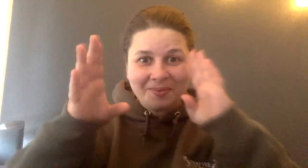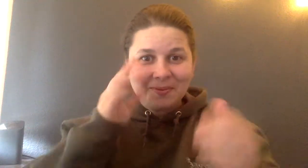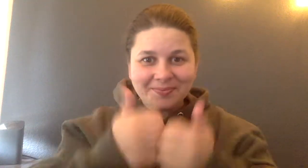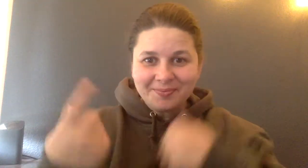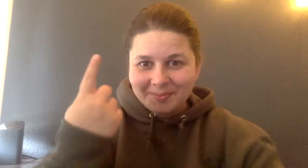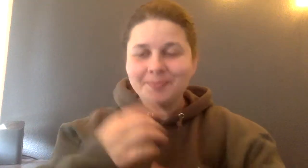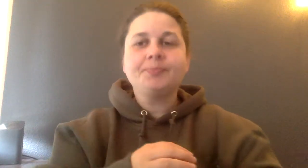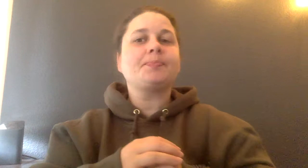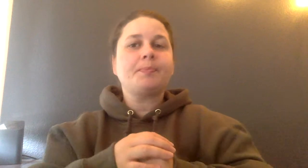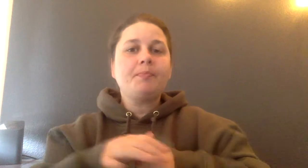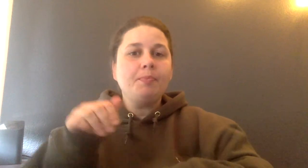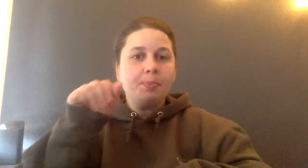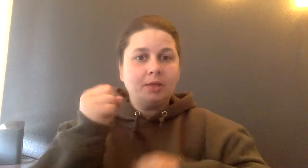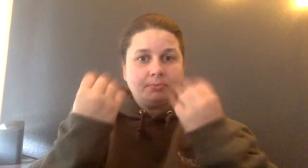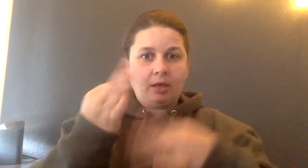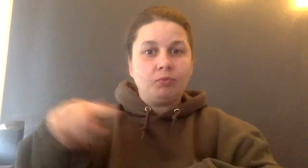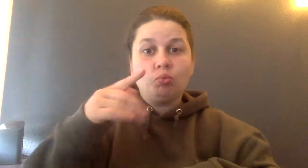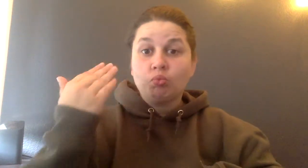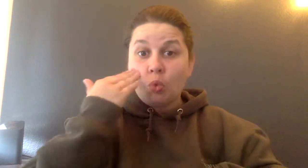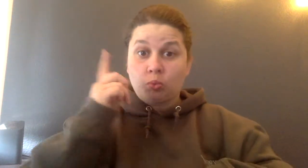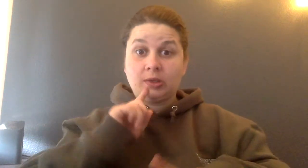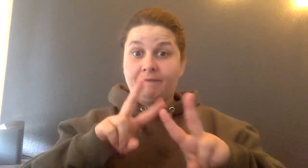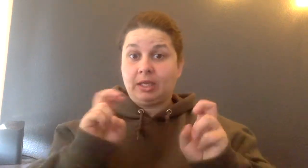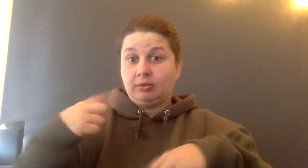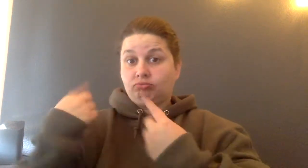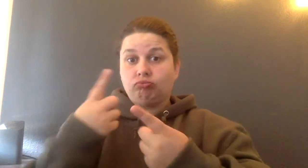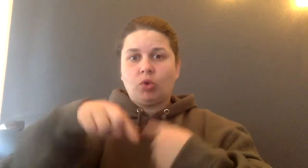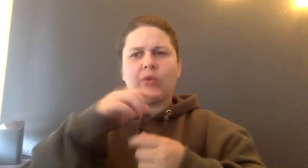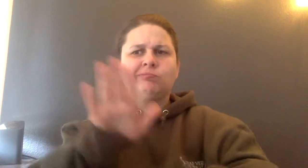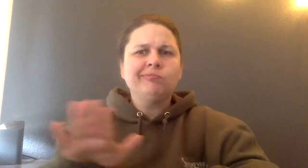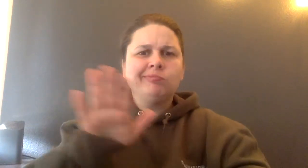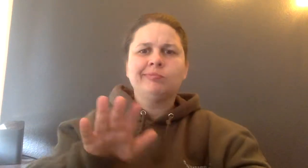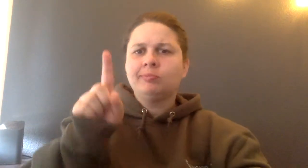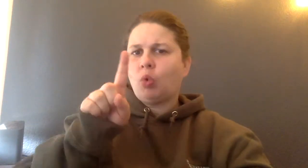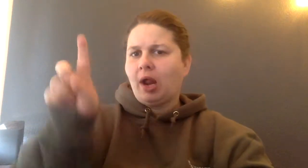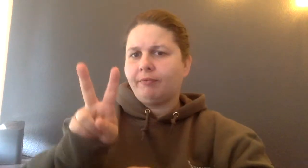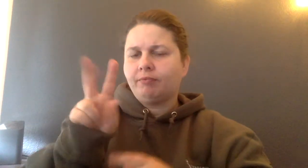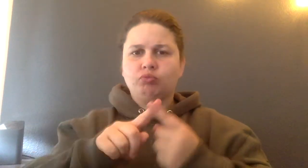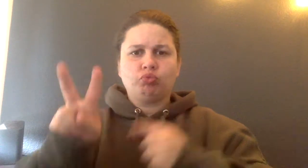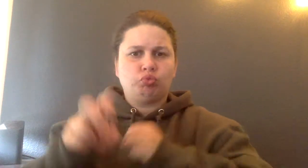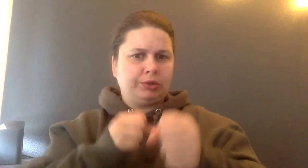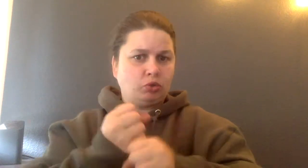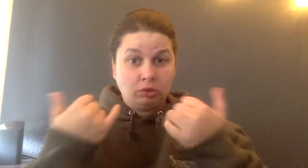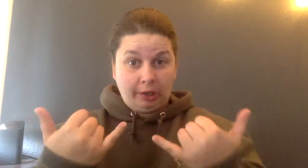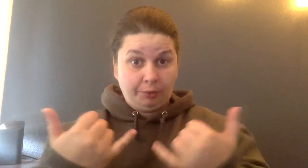Hello Everybody! As many of you know Deaf Vee has been around for about 1 1/2 to 2 years now.